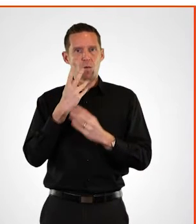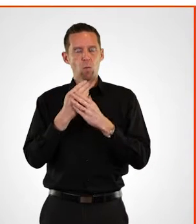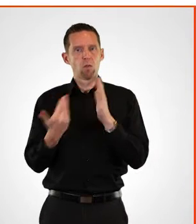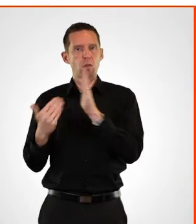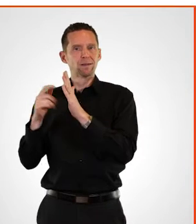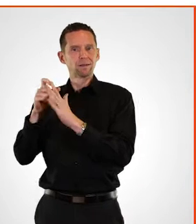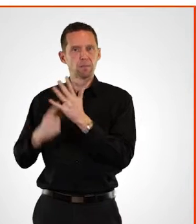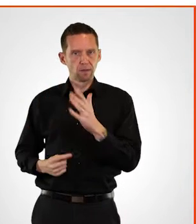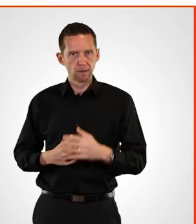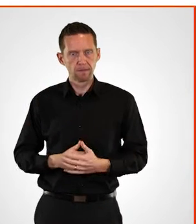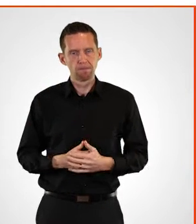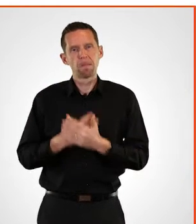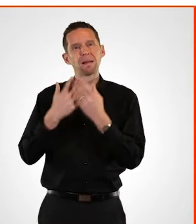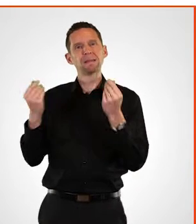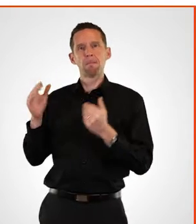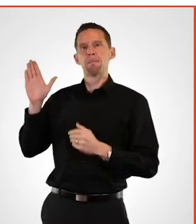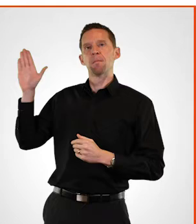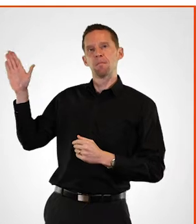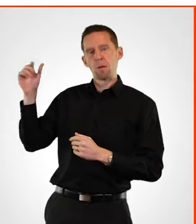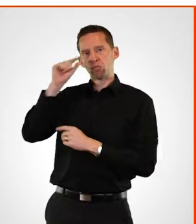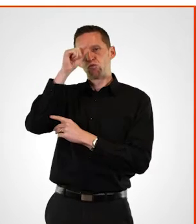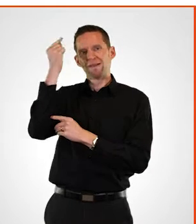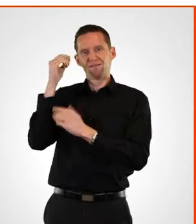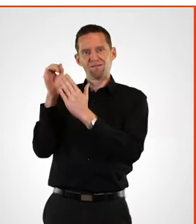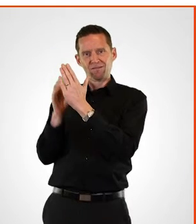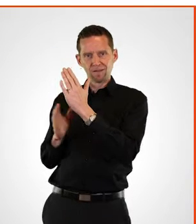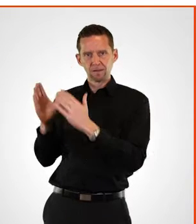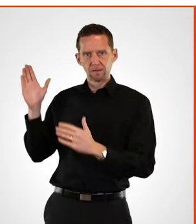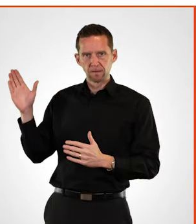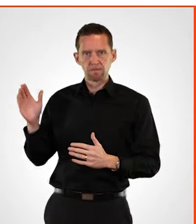So some of the objectives that I've set for this session